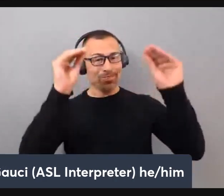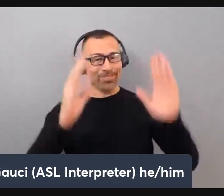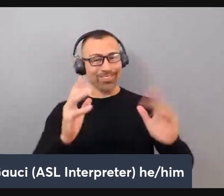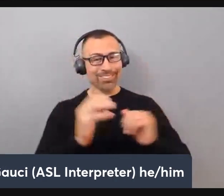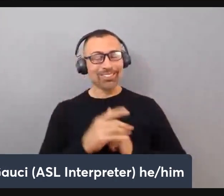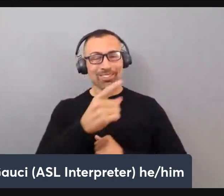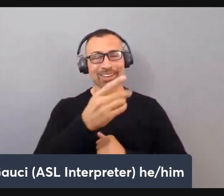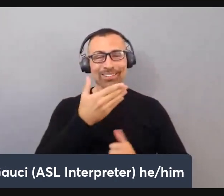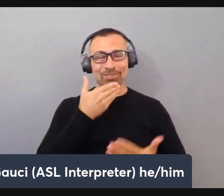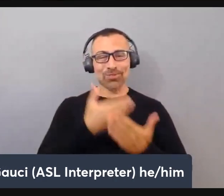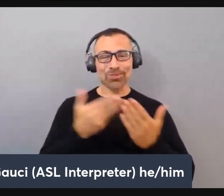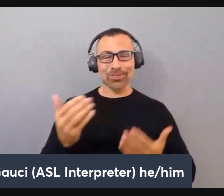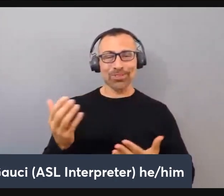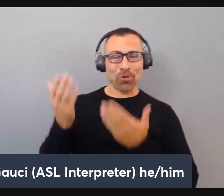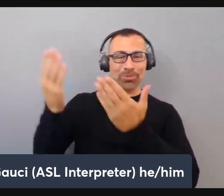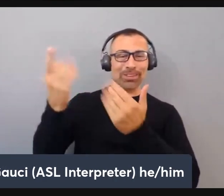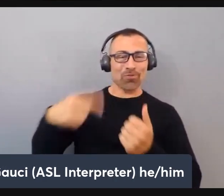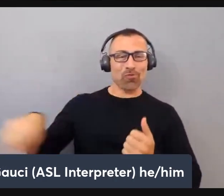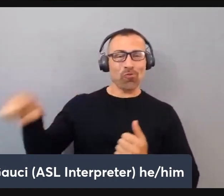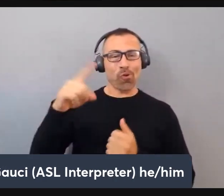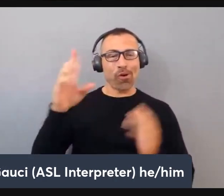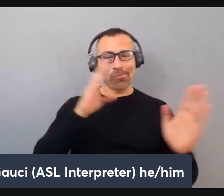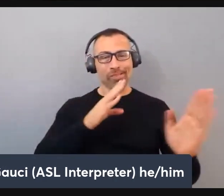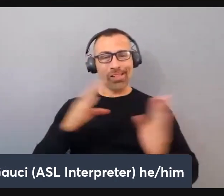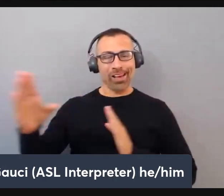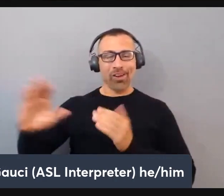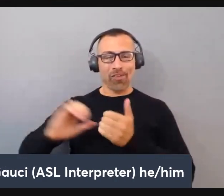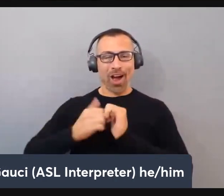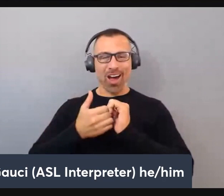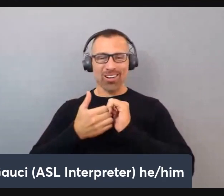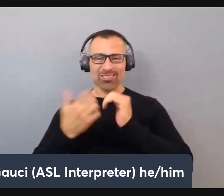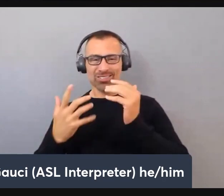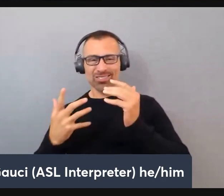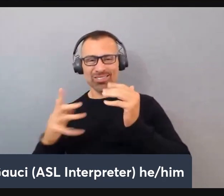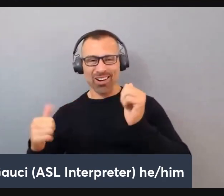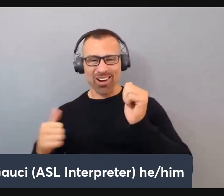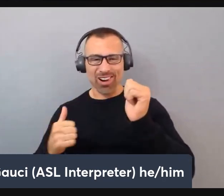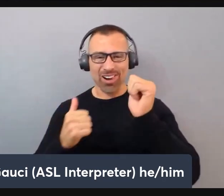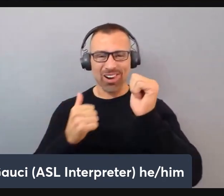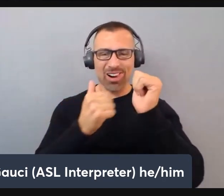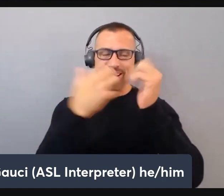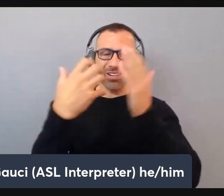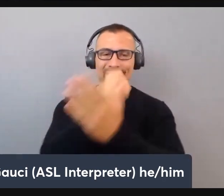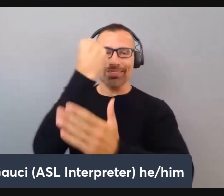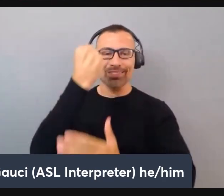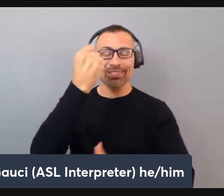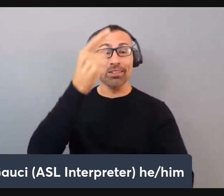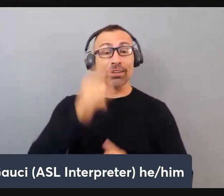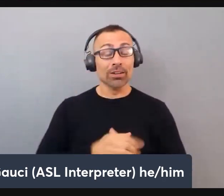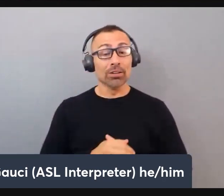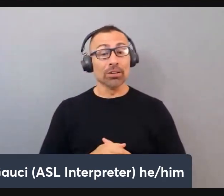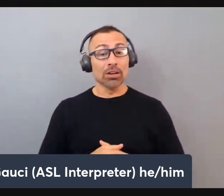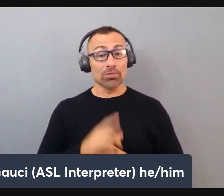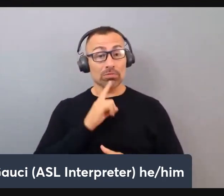of how to get there and really just understanding the blocks there, the building blocks,